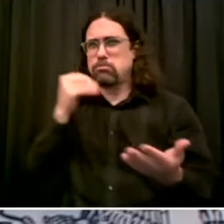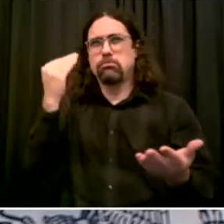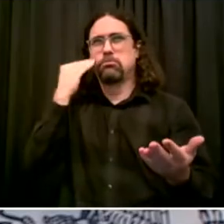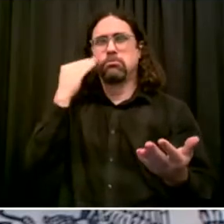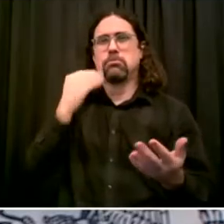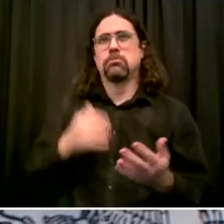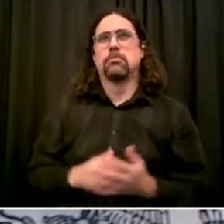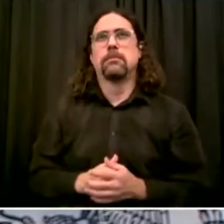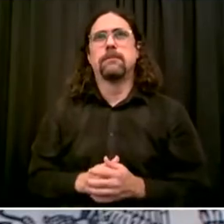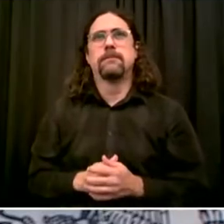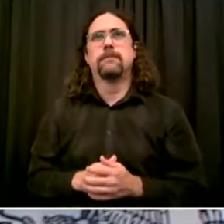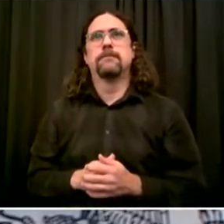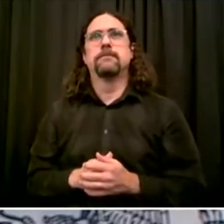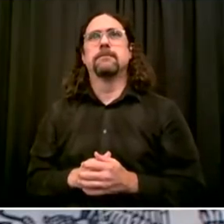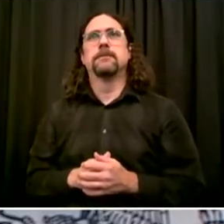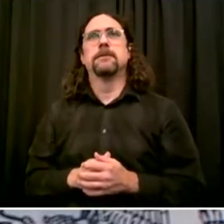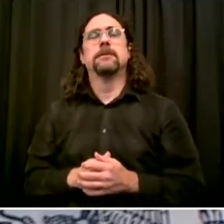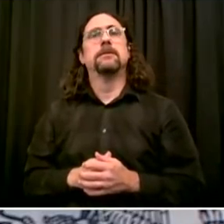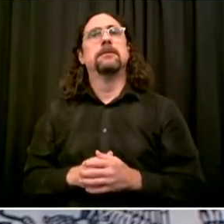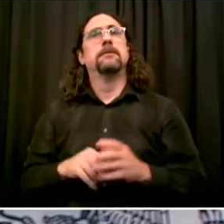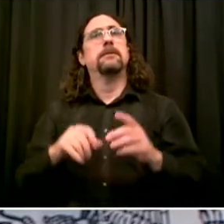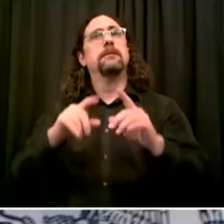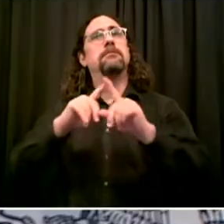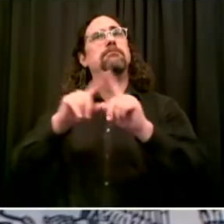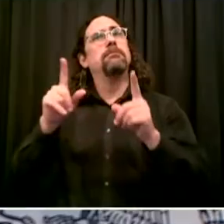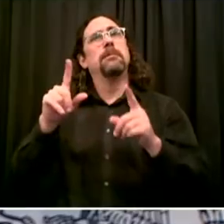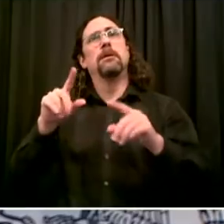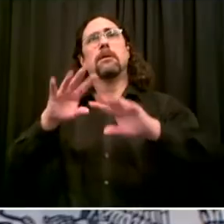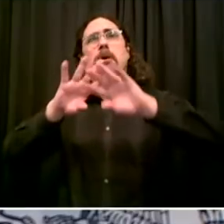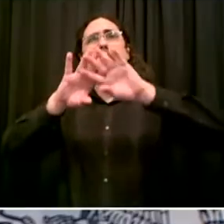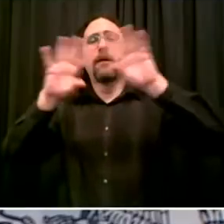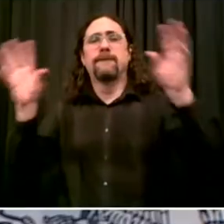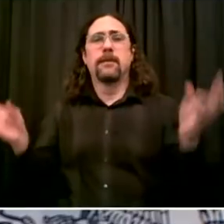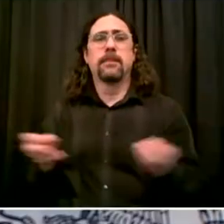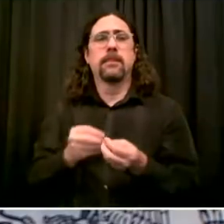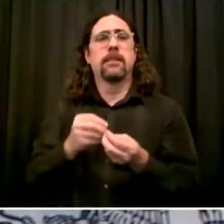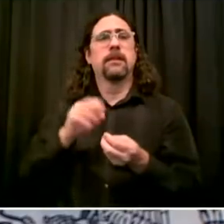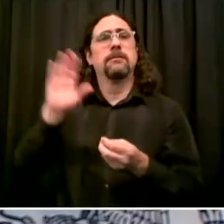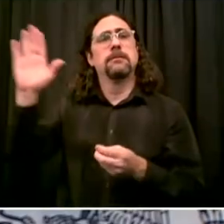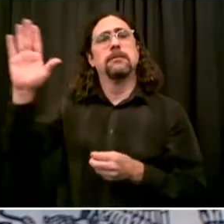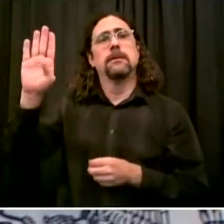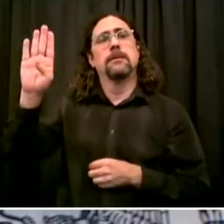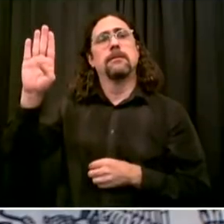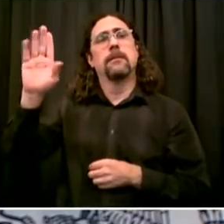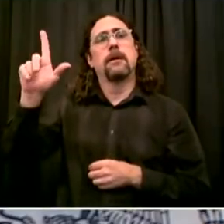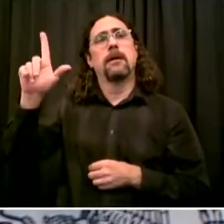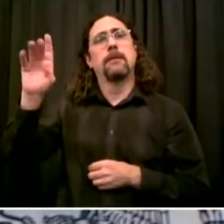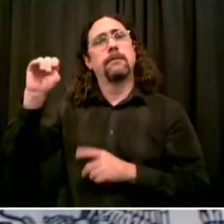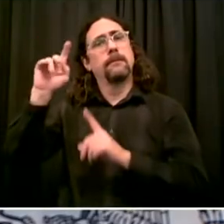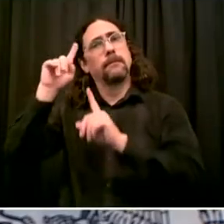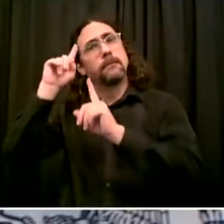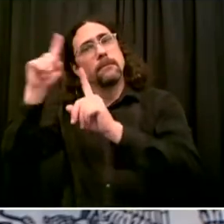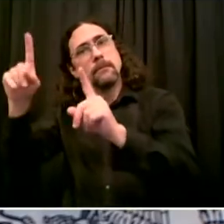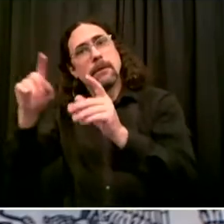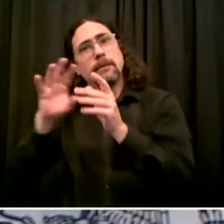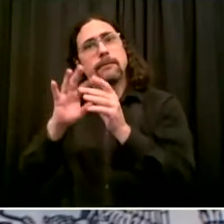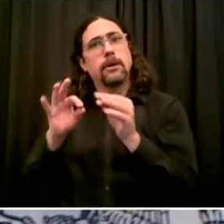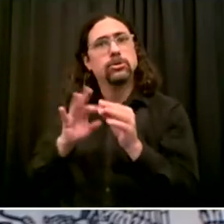DISENFRANCHISED AND NOT GIVEN THEIR FAIR SHARE. THAT DECLARATION, BLACK LIVES